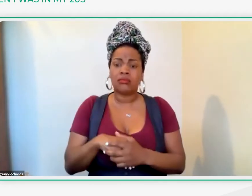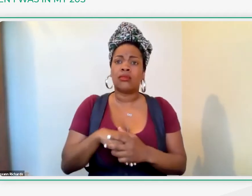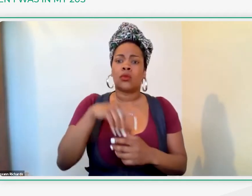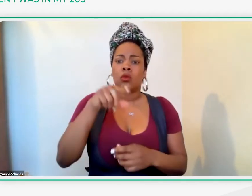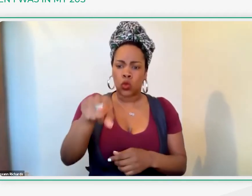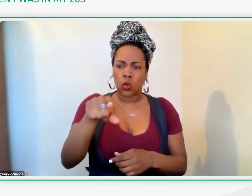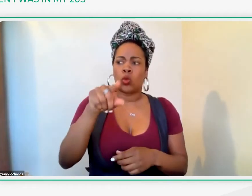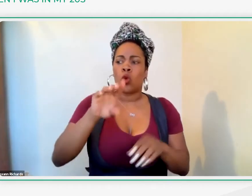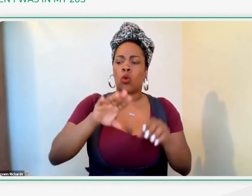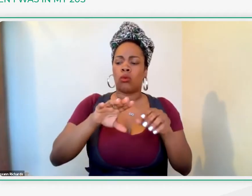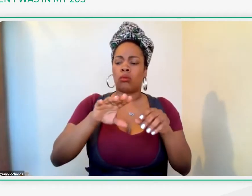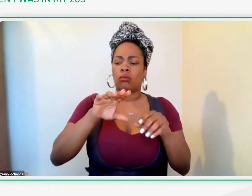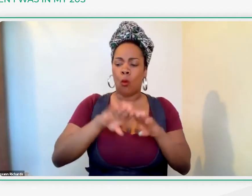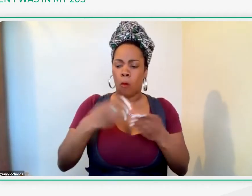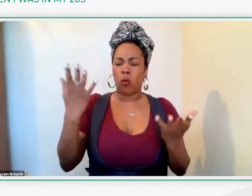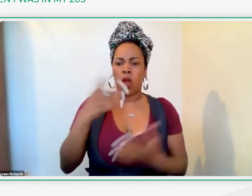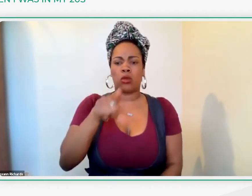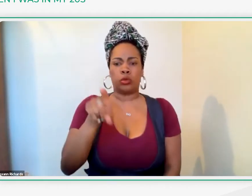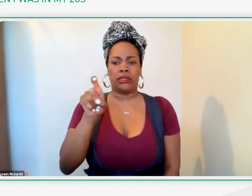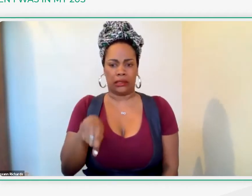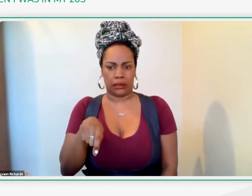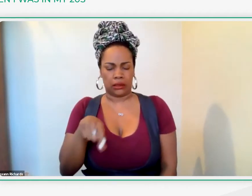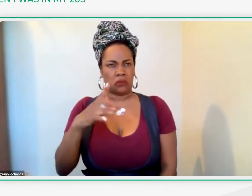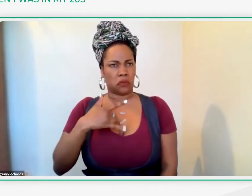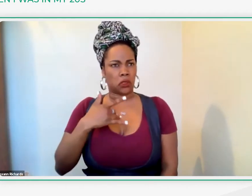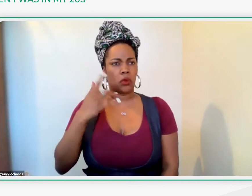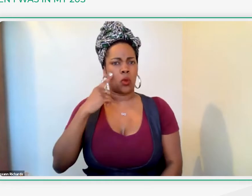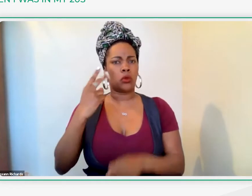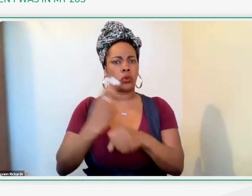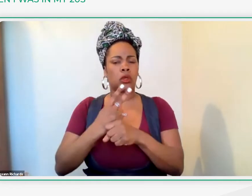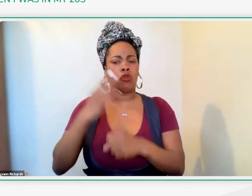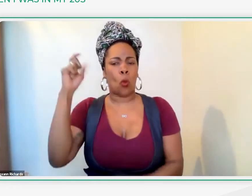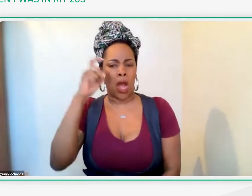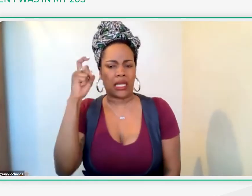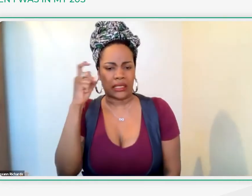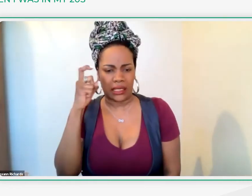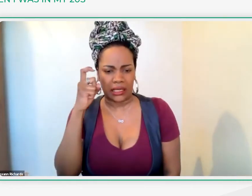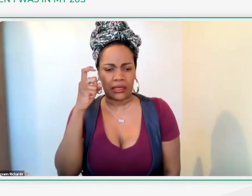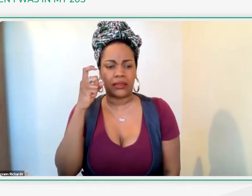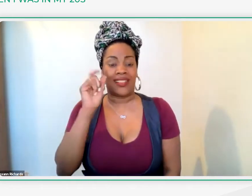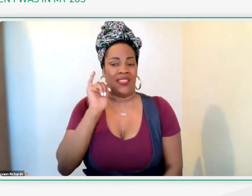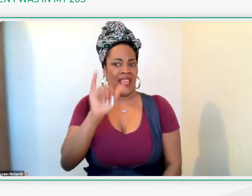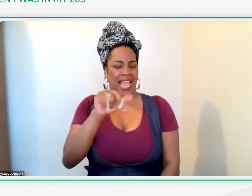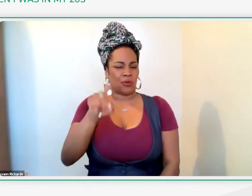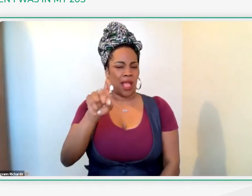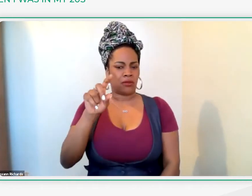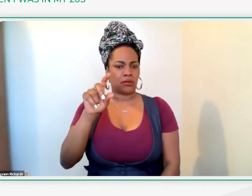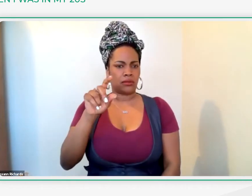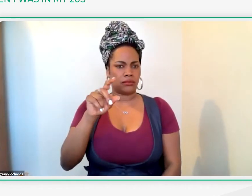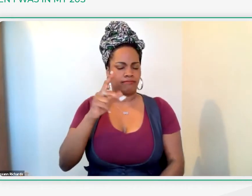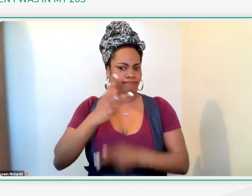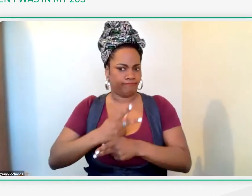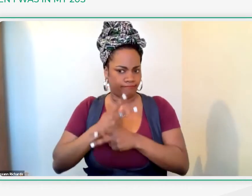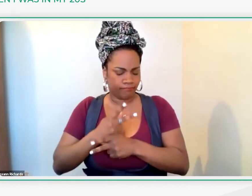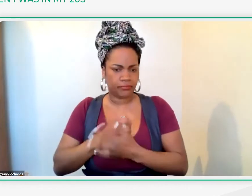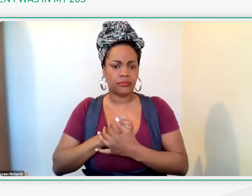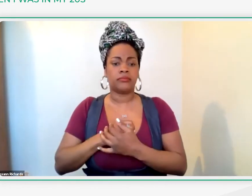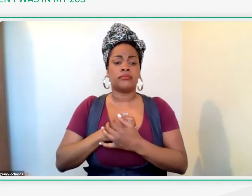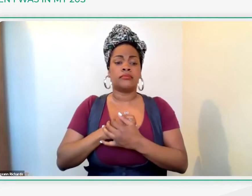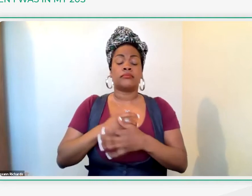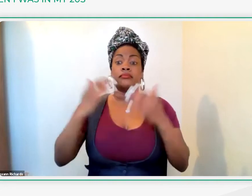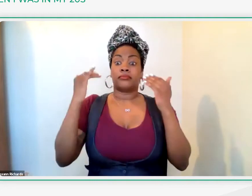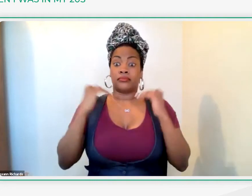So use what you need, and use it wisely.